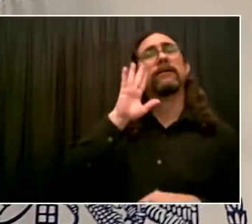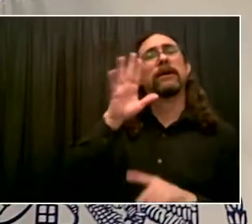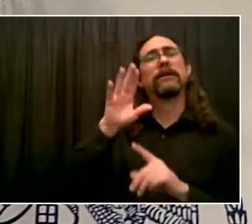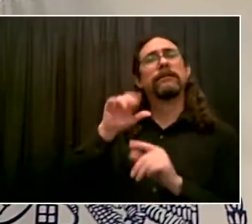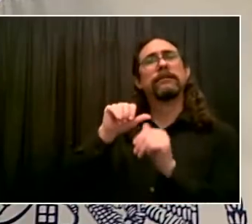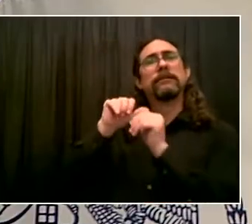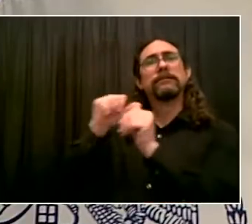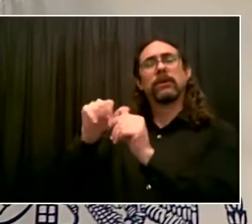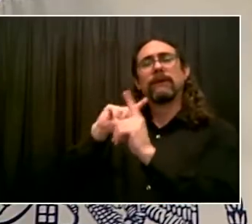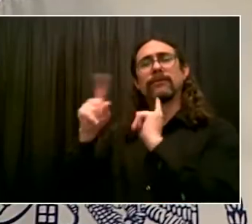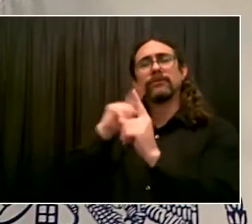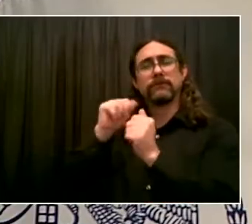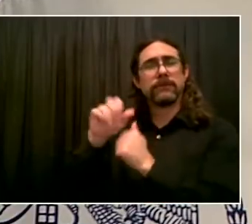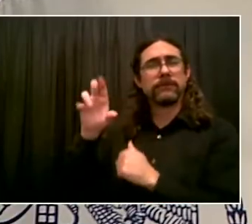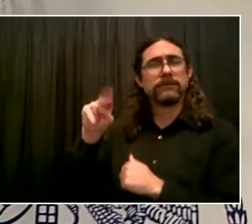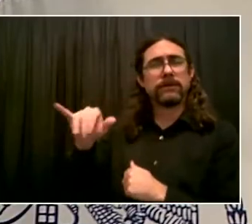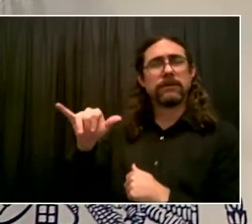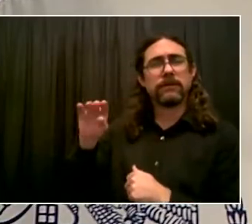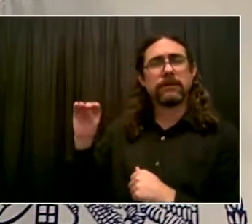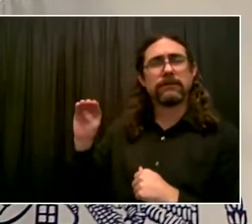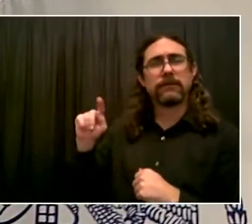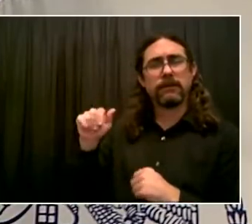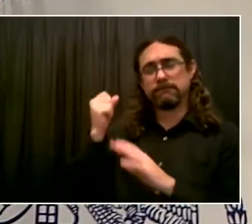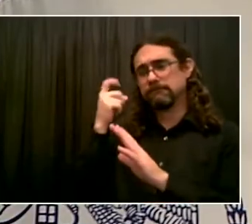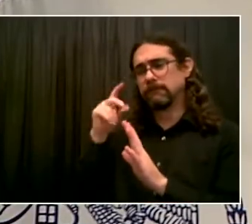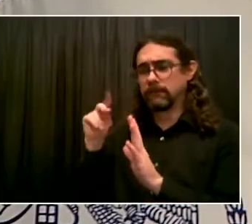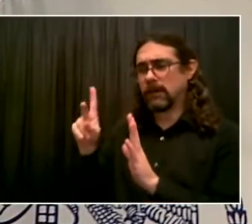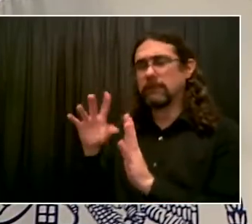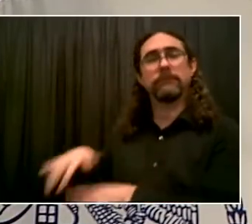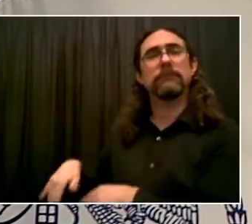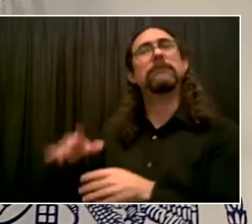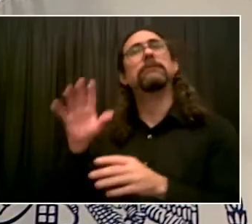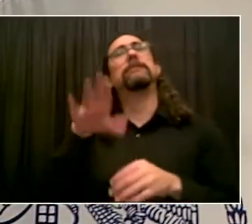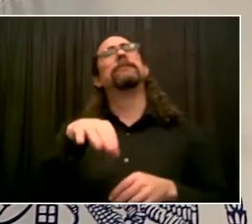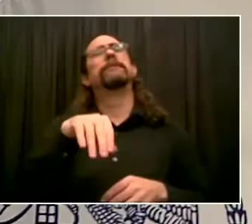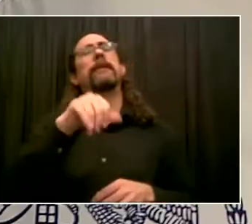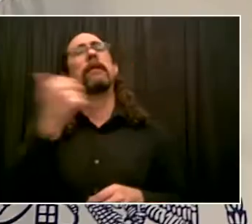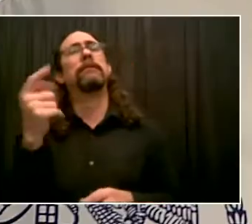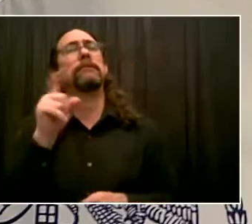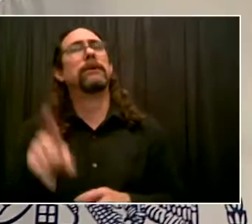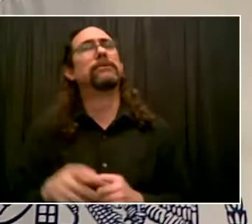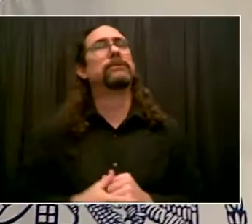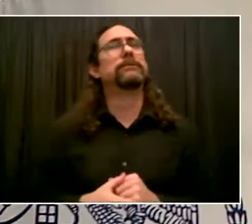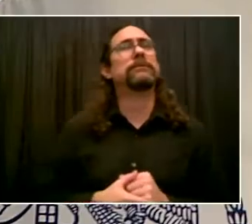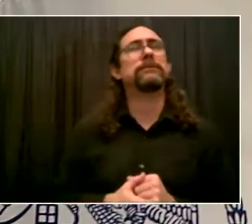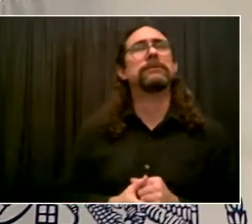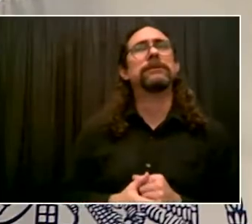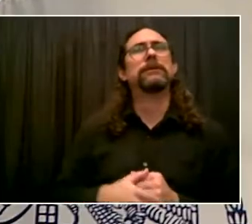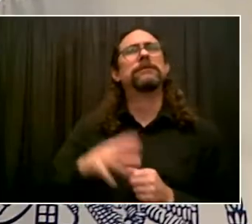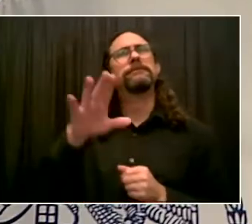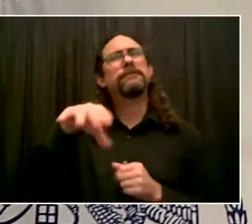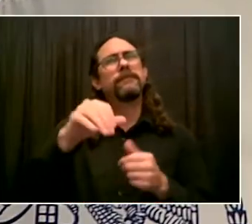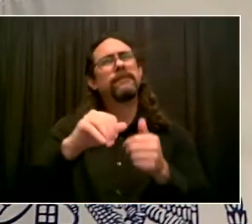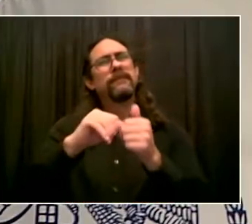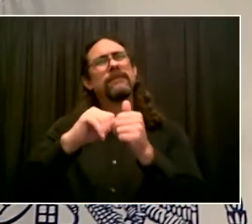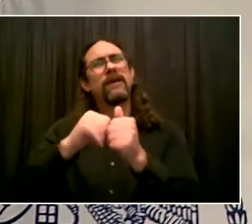GUESS YOU WIL L CONTINUE CONVERSATIONS ON THE STATE WITH CUNY AND A.MT SECOND QUESTION, WANT TO KNOW HOW